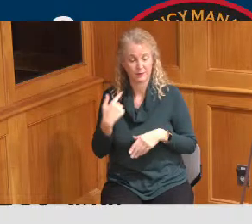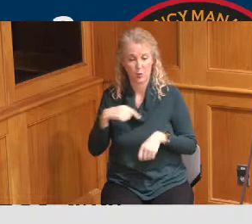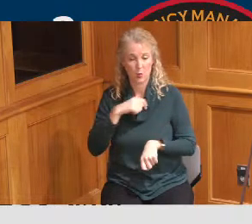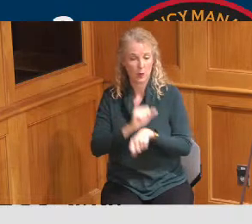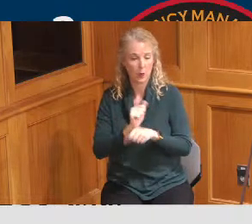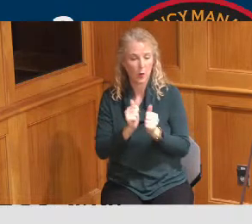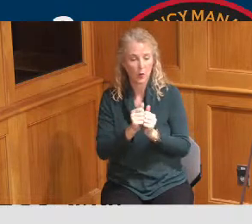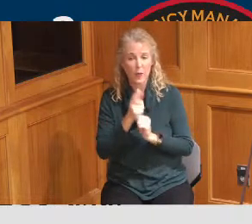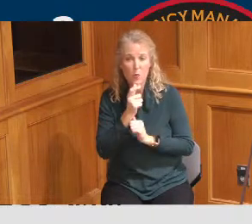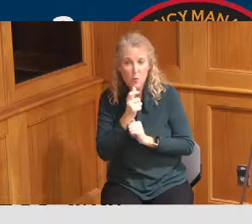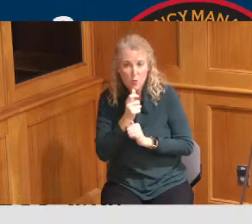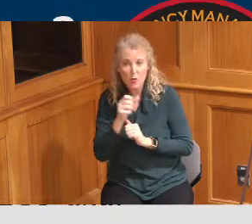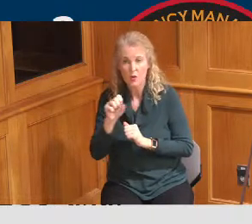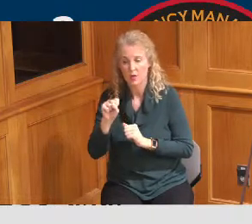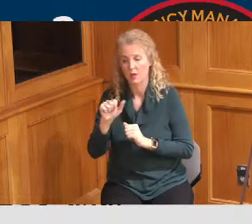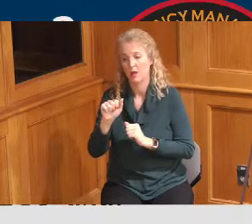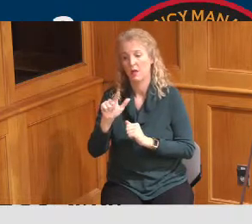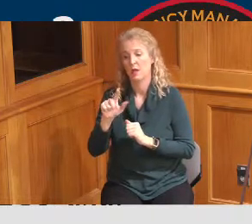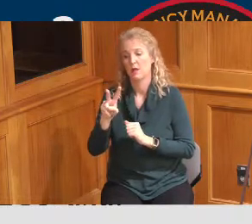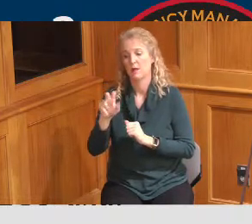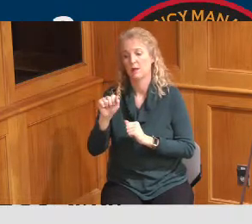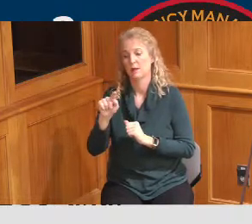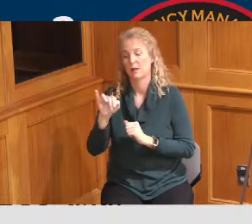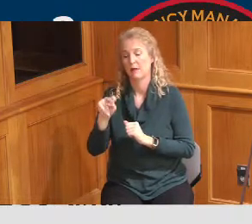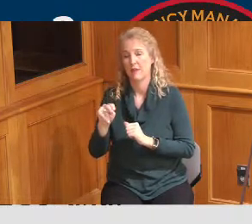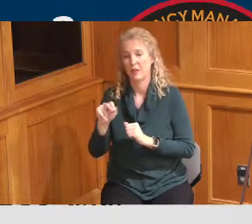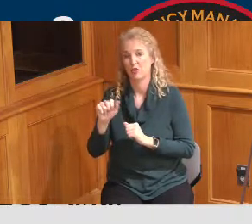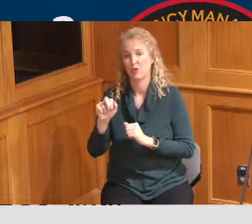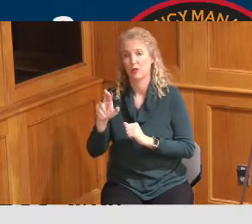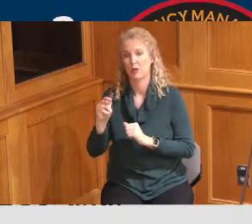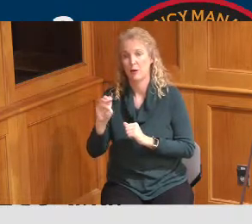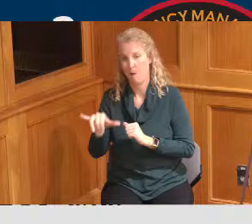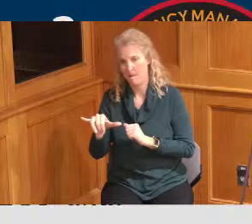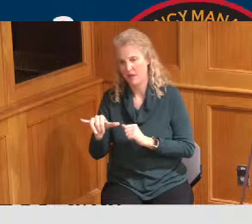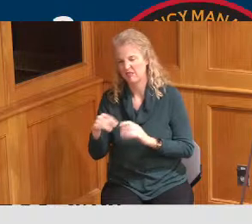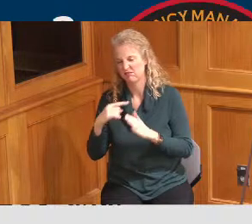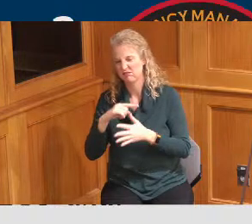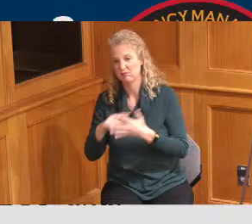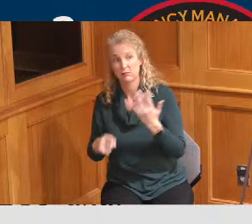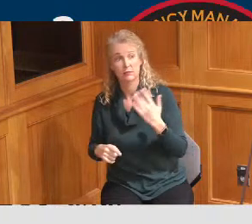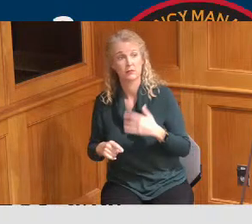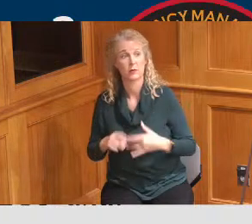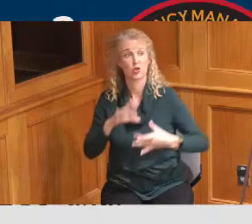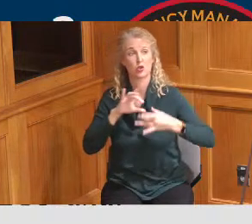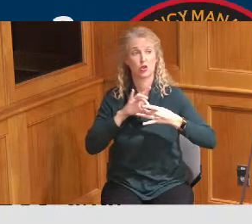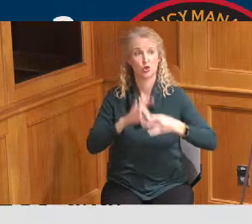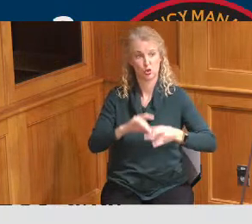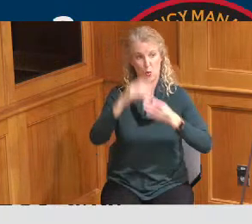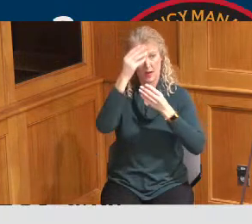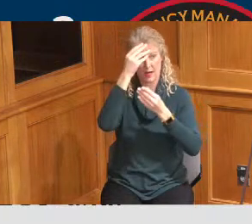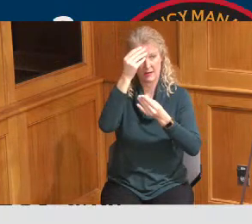with Salvation Army and others to manage that the joint information system again it's to during a